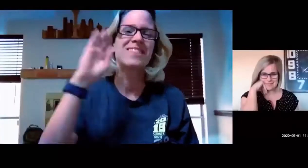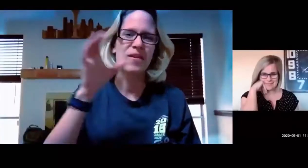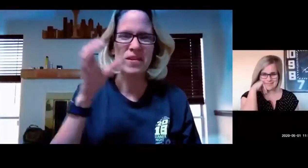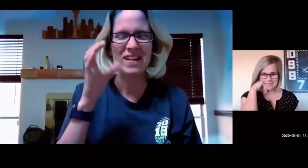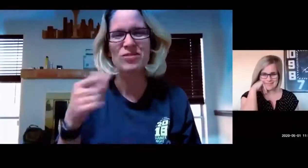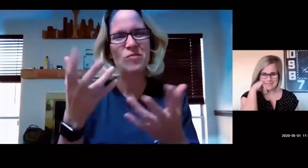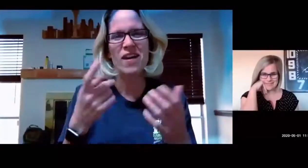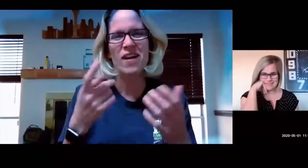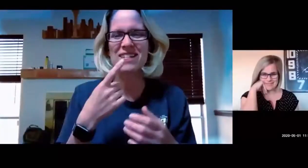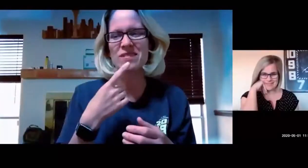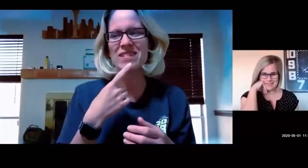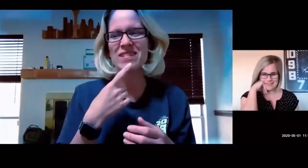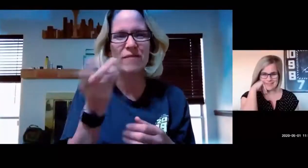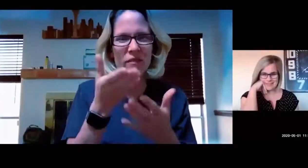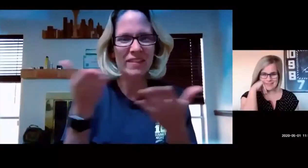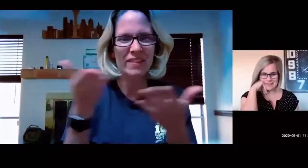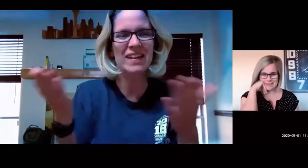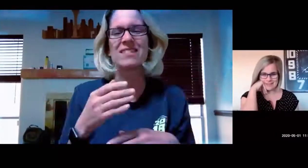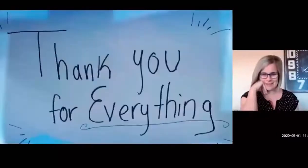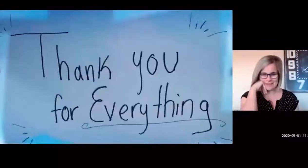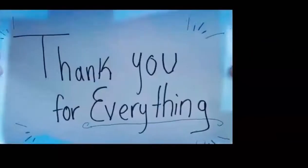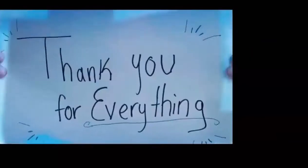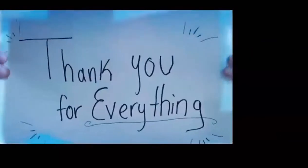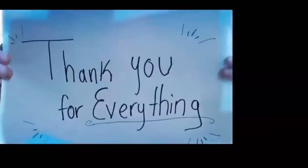Hi Courtney just wanted to say a few things